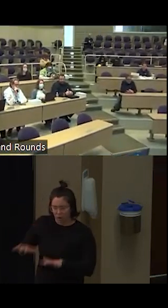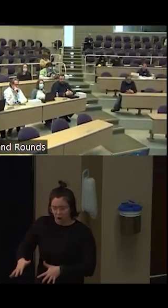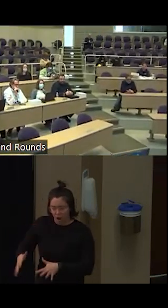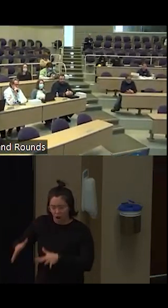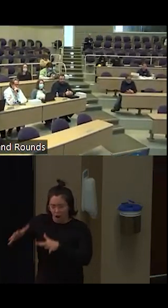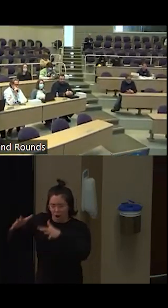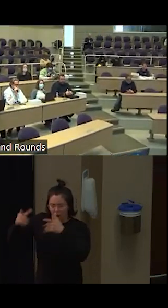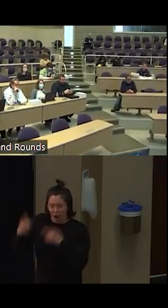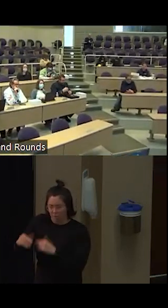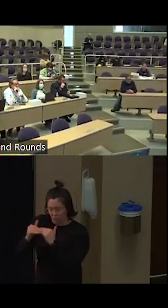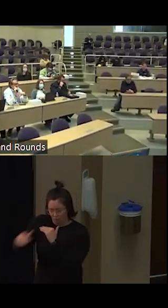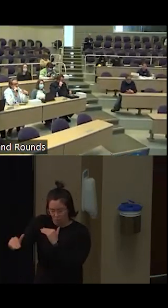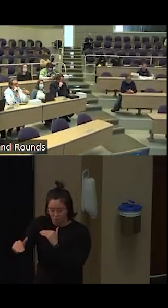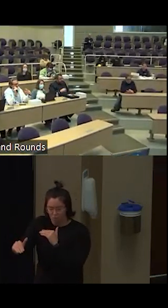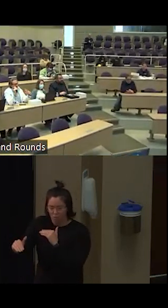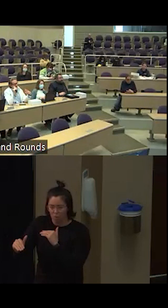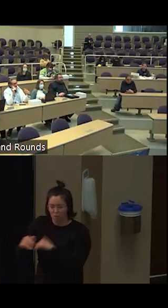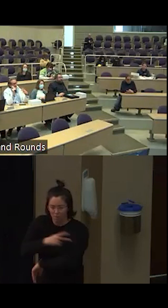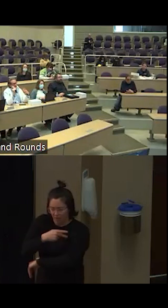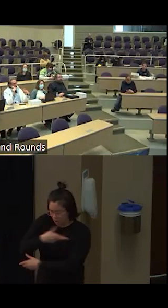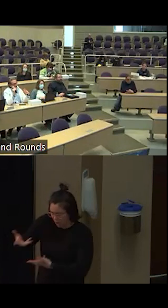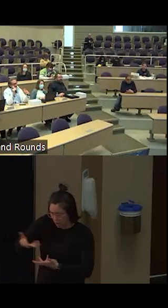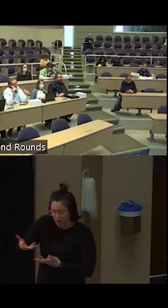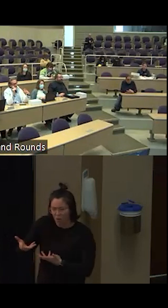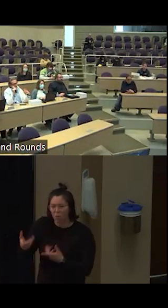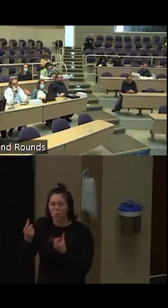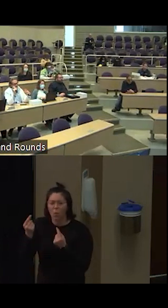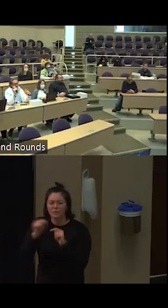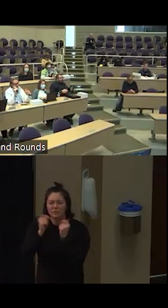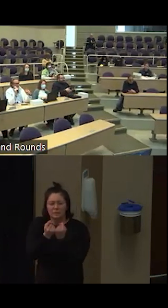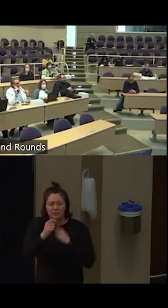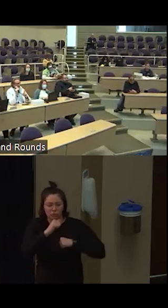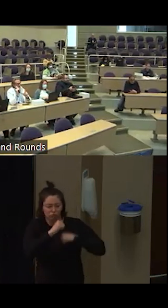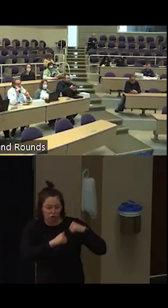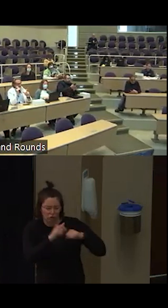happen on the unit uh what is the sort of the team structure at that point who takes charge